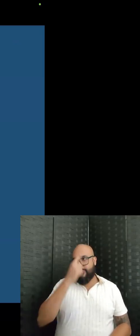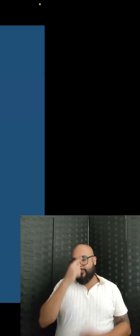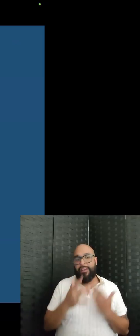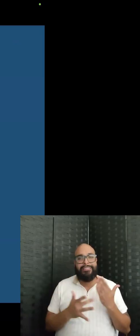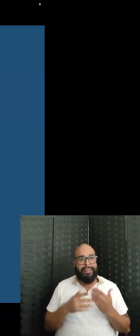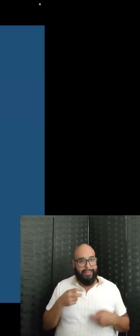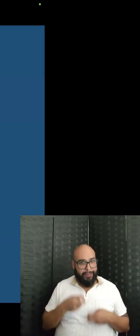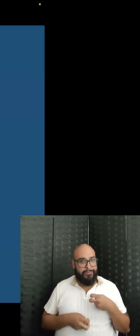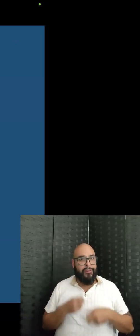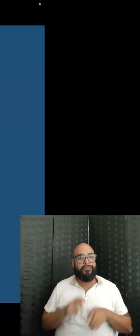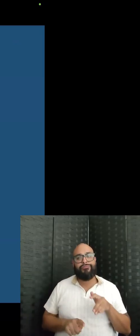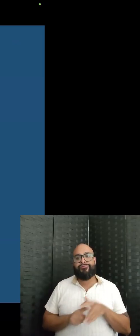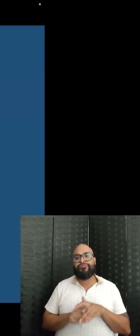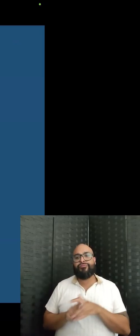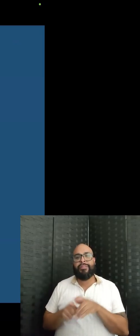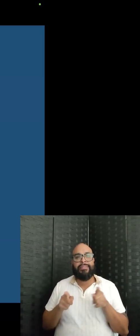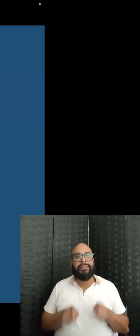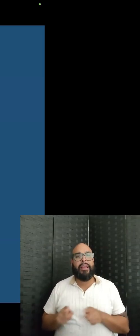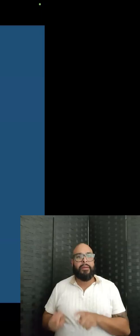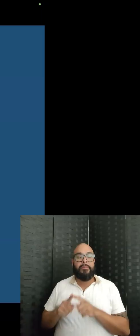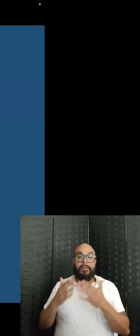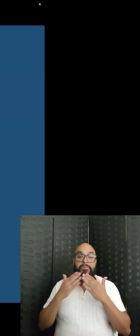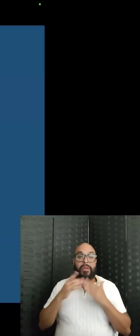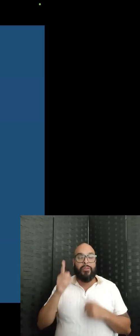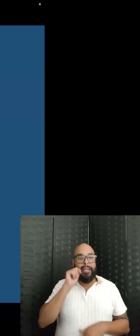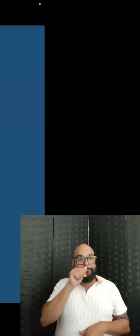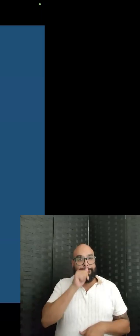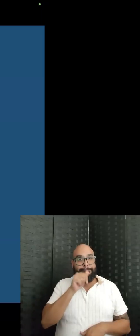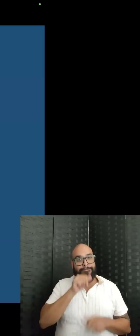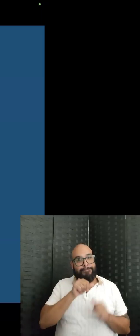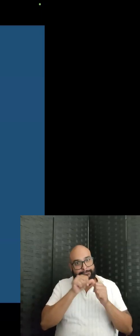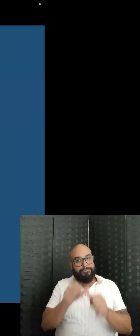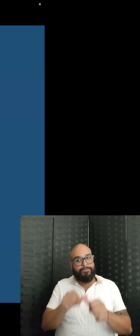Thank you for sticking with us and we look forward to seeing you back for the panel.